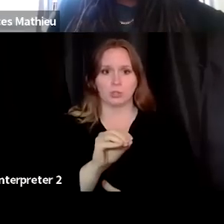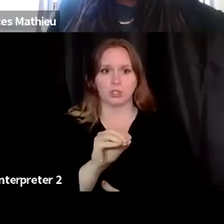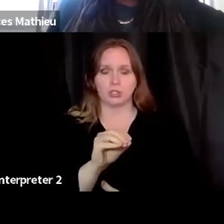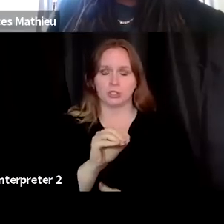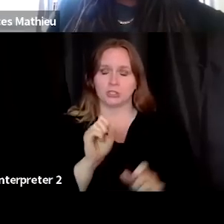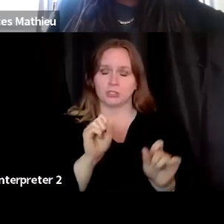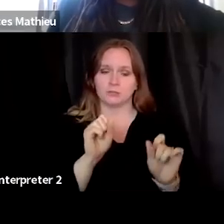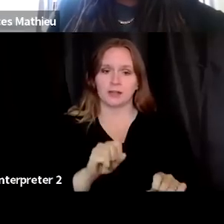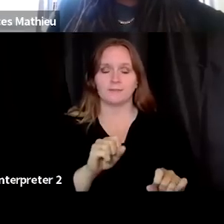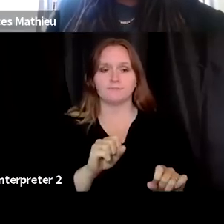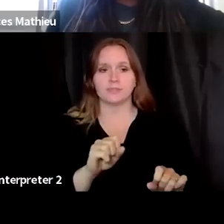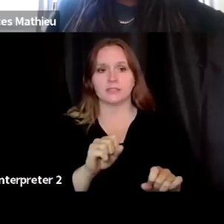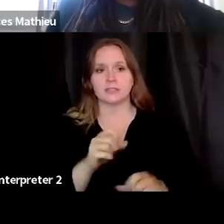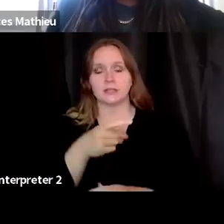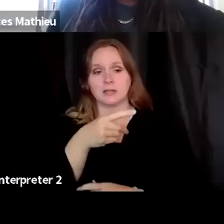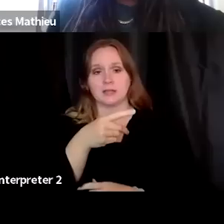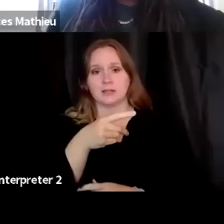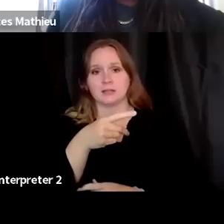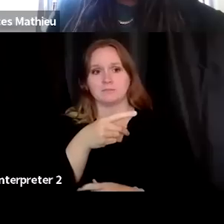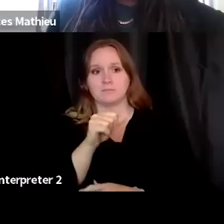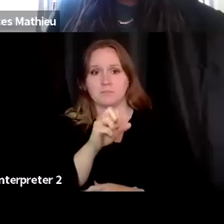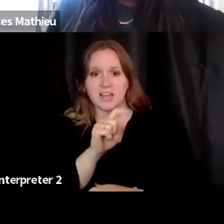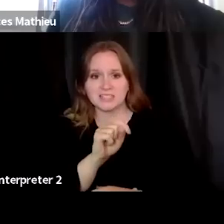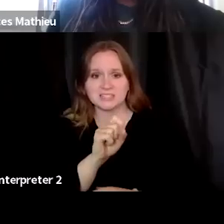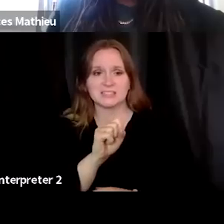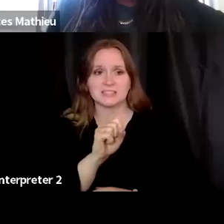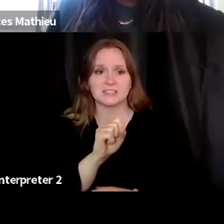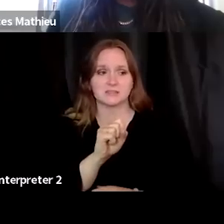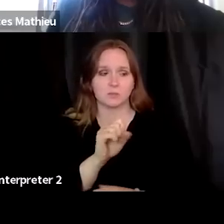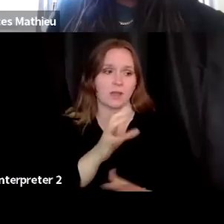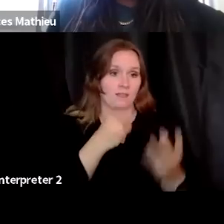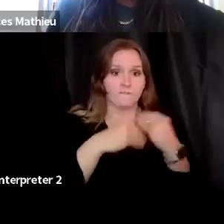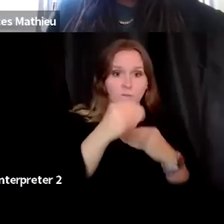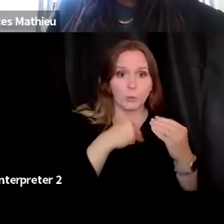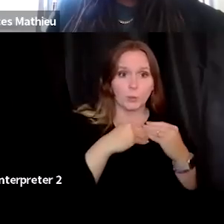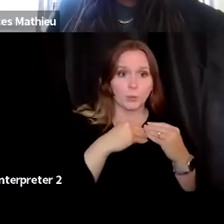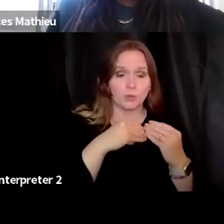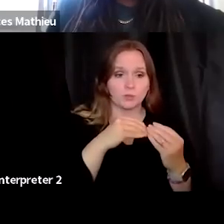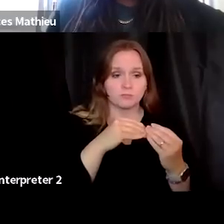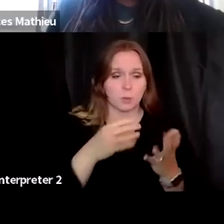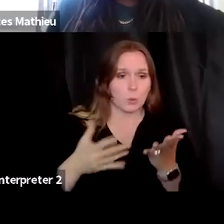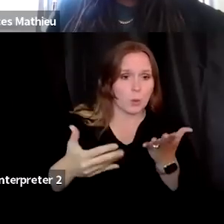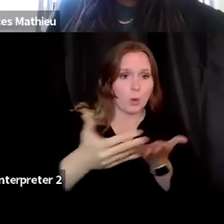that accumulate when we hoard like food and also with animals, right? 'Cause their waste and then the waste becomes really